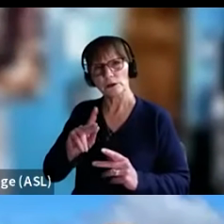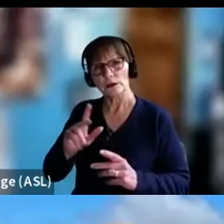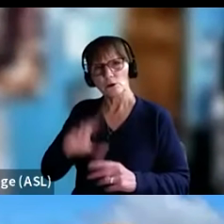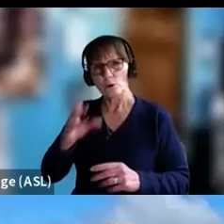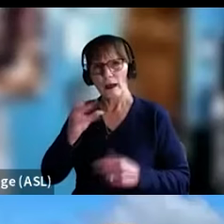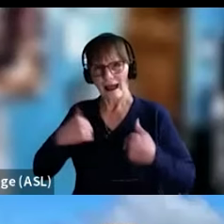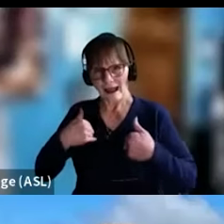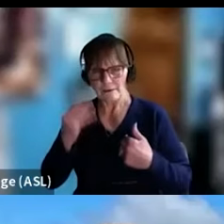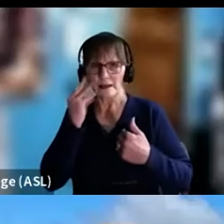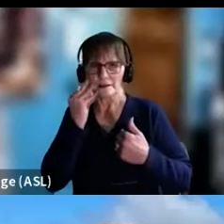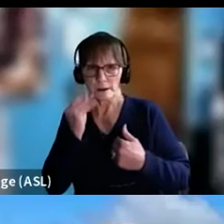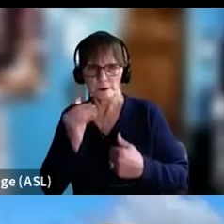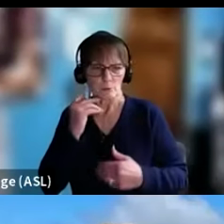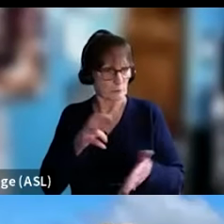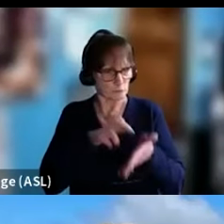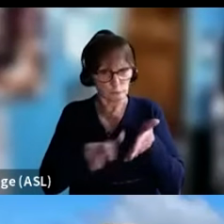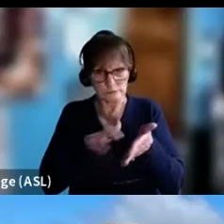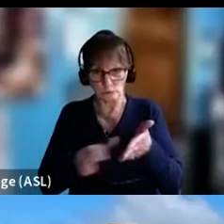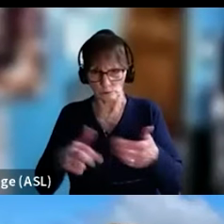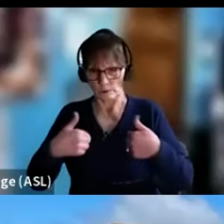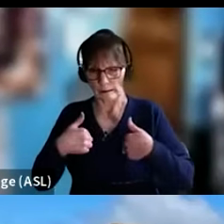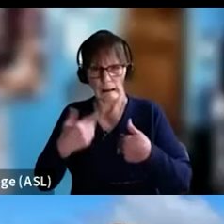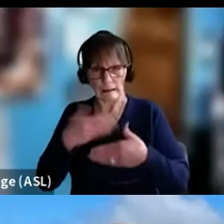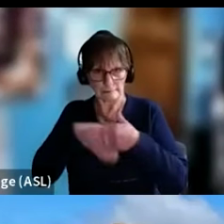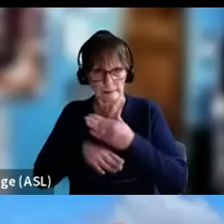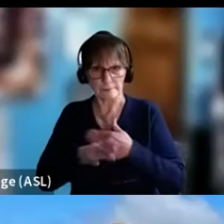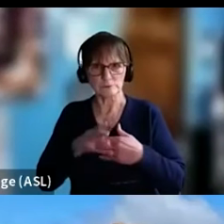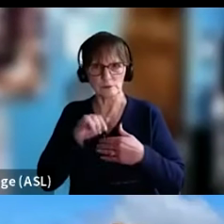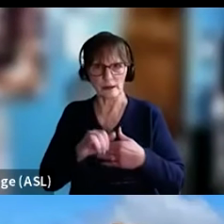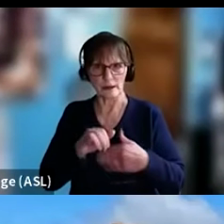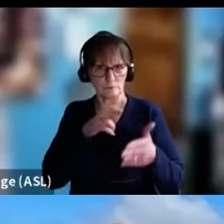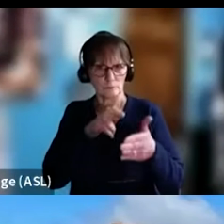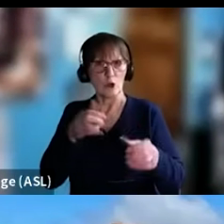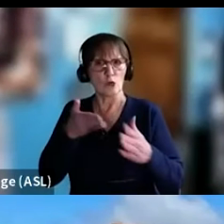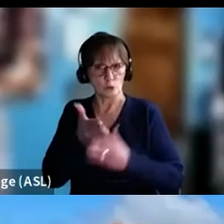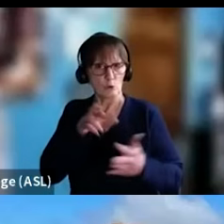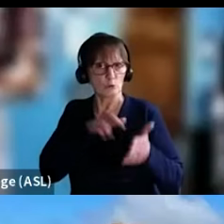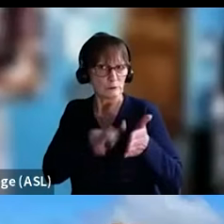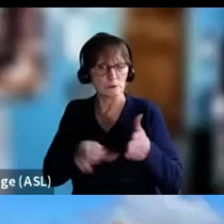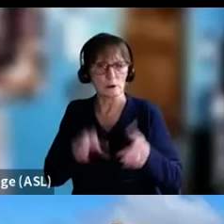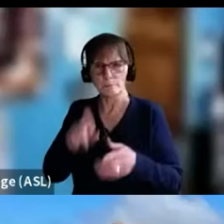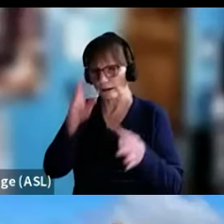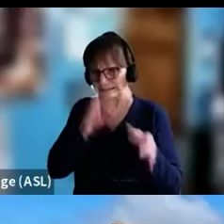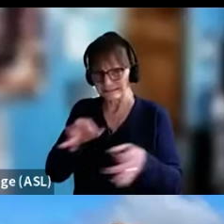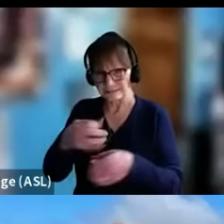whether it's in research, which is where I kind of enter it, as I mentioned the field, but also in the decision making around the services